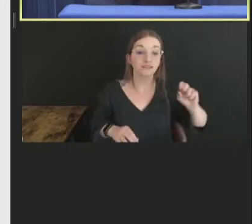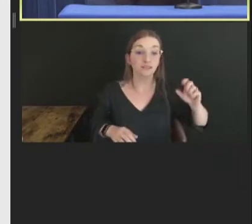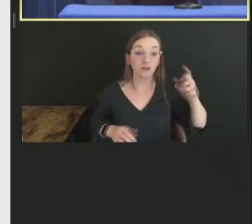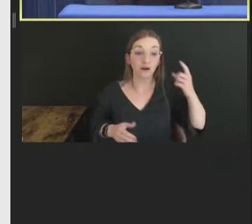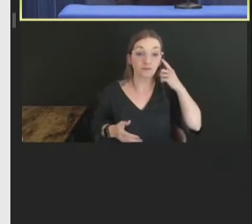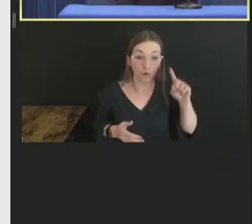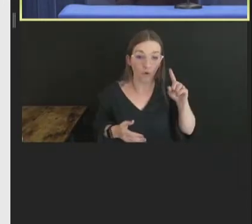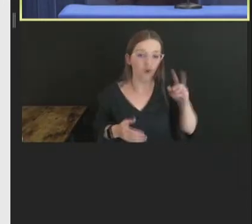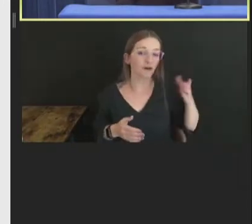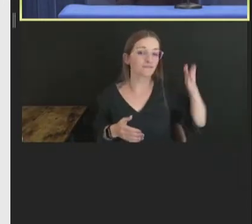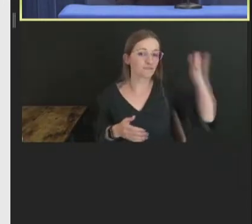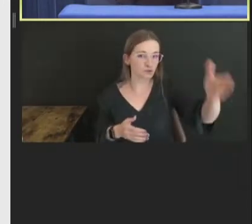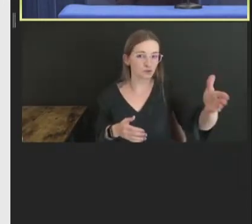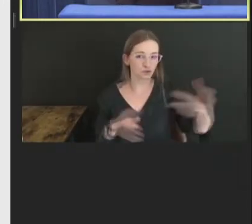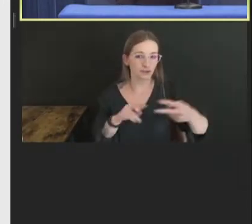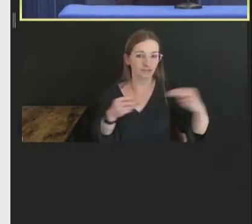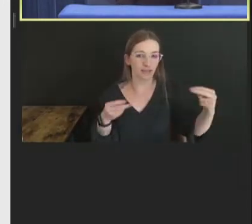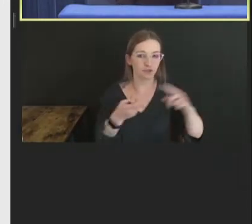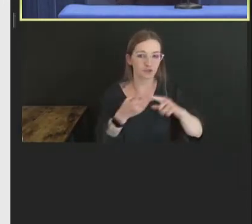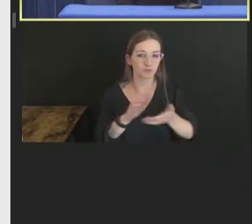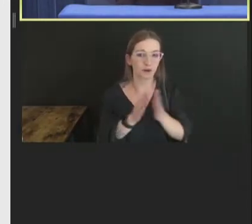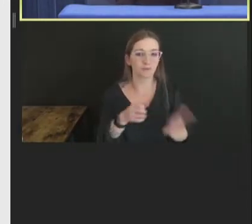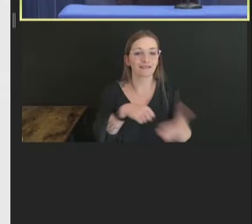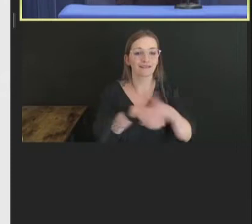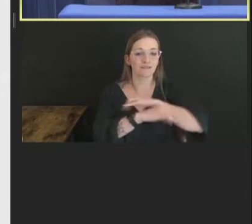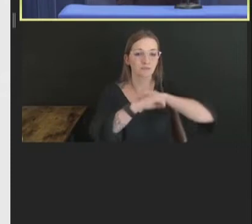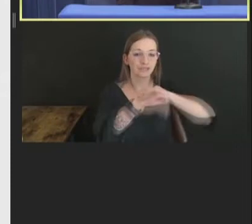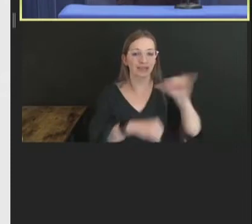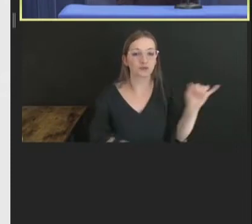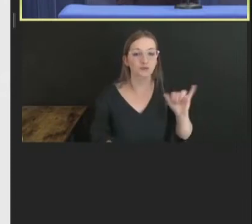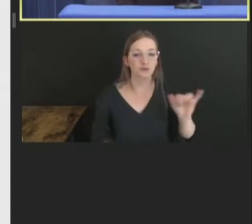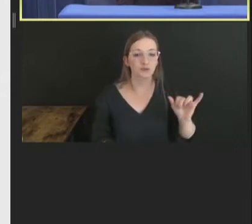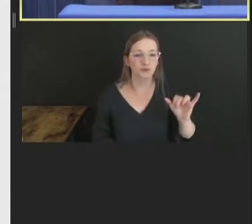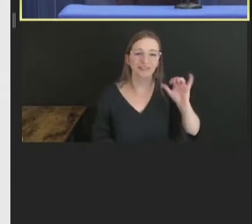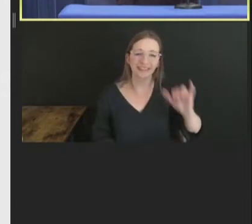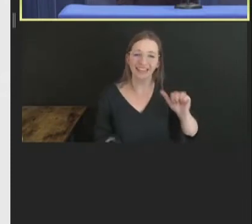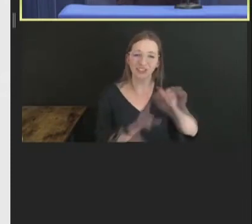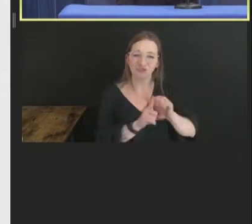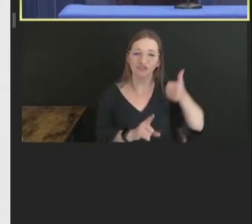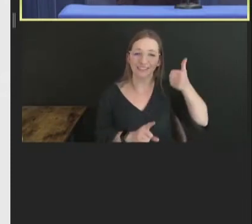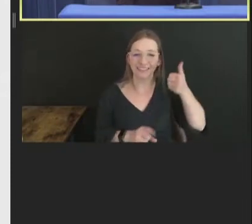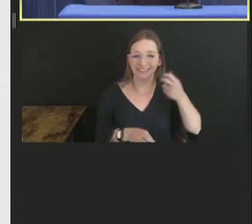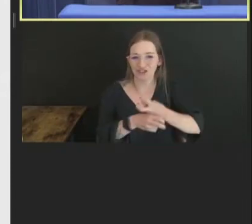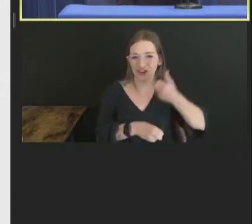where we're moving and that's the trickiest part since this is such a fast-moving virus.